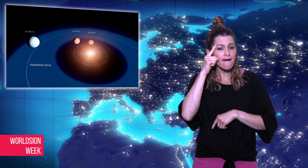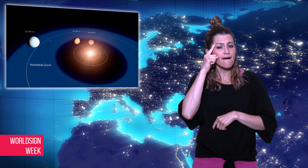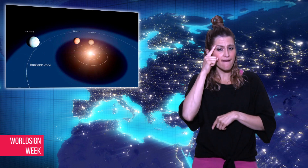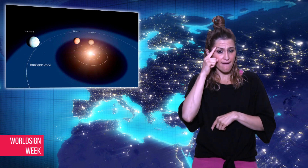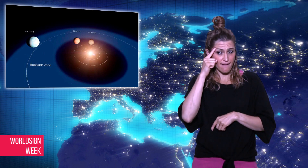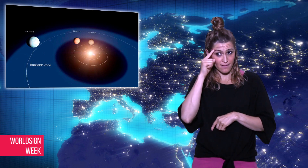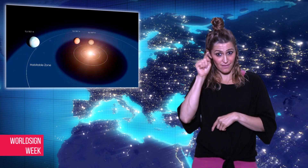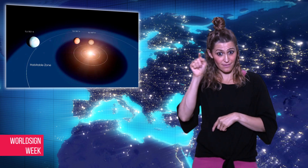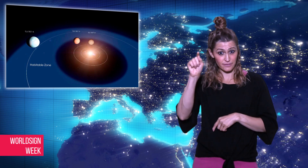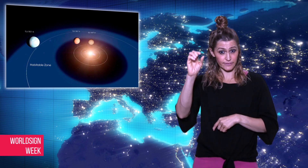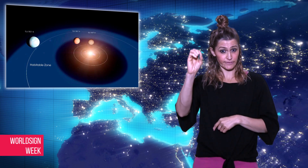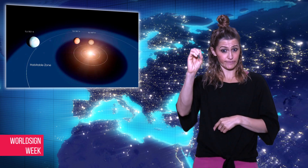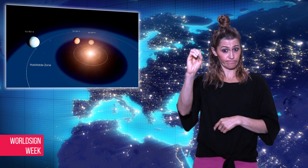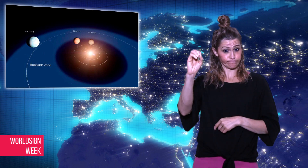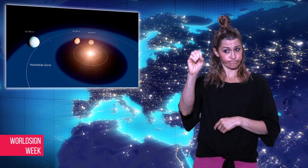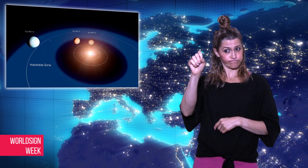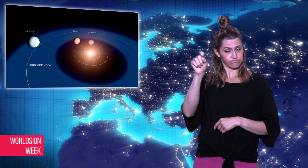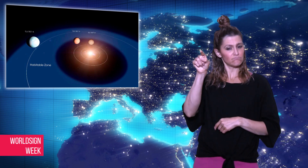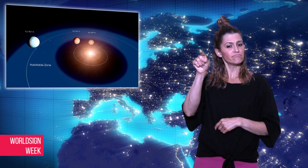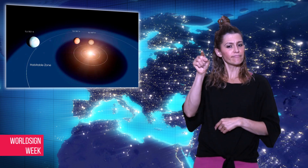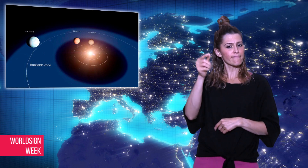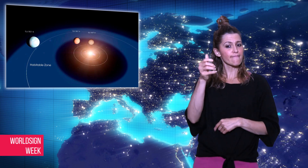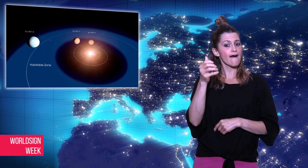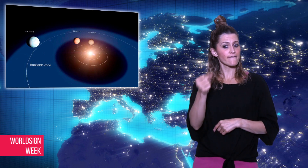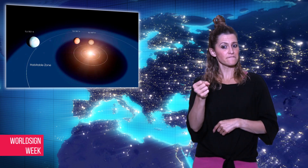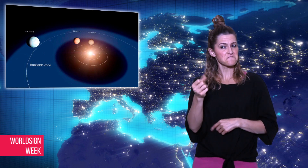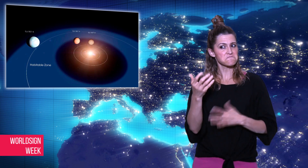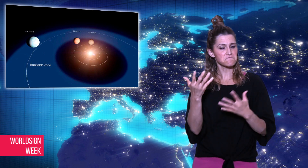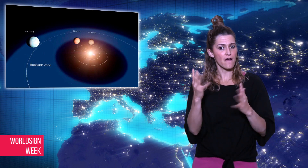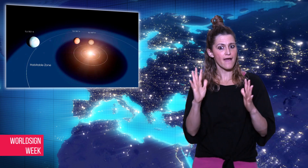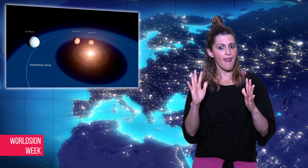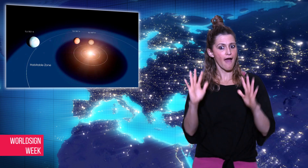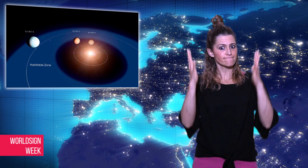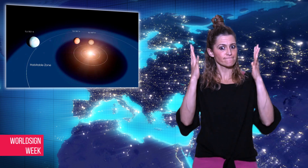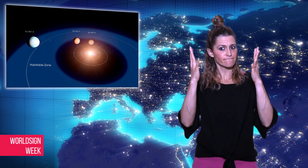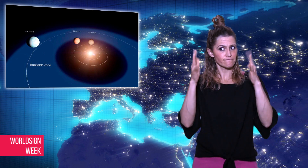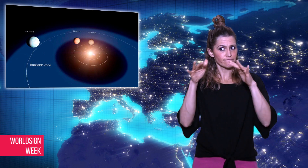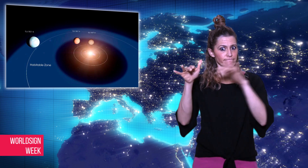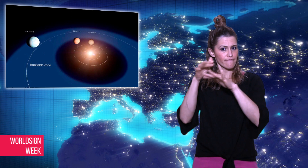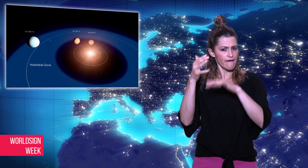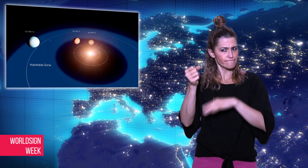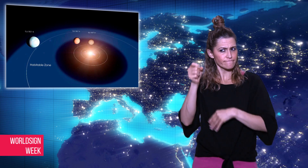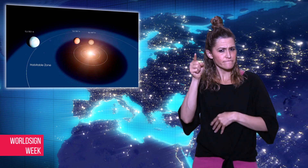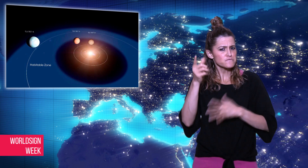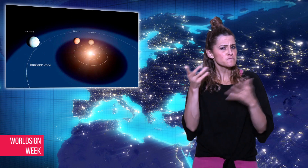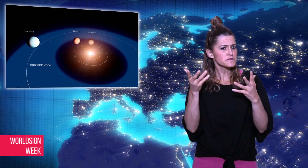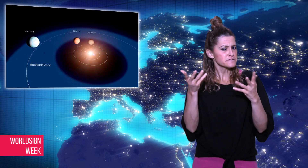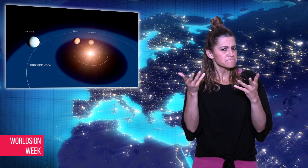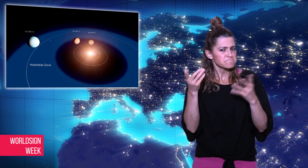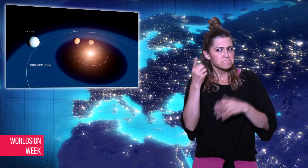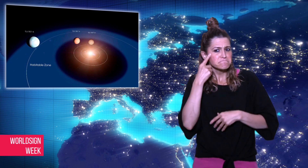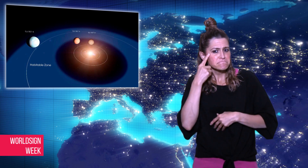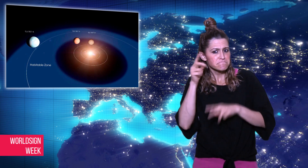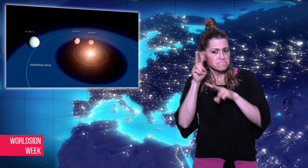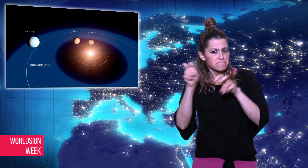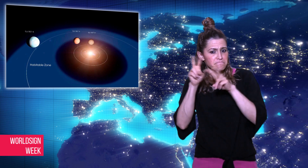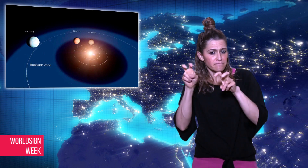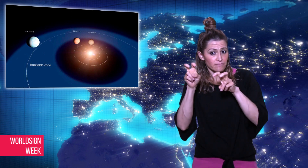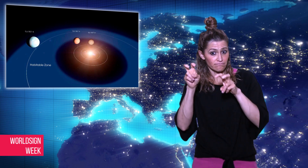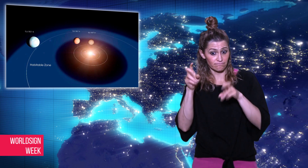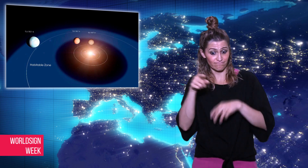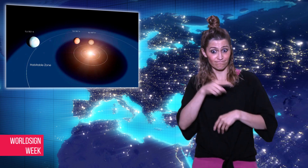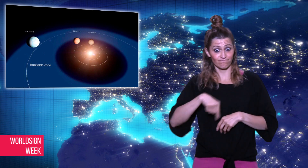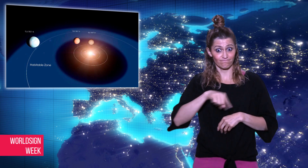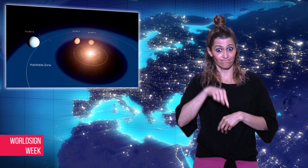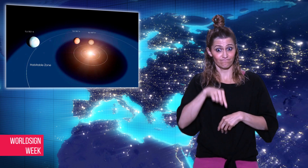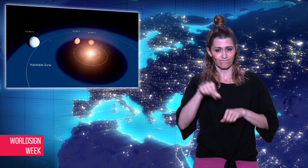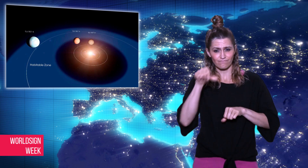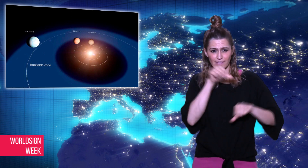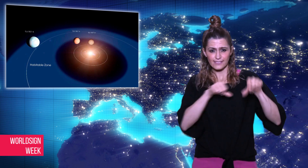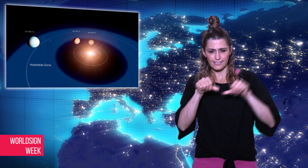this exoplanet may have some form of life.